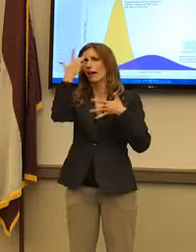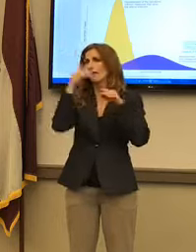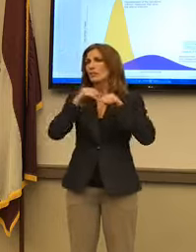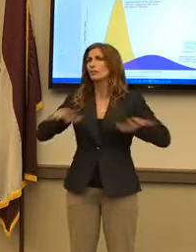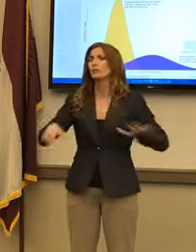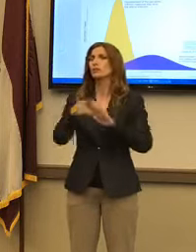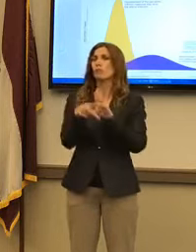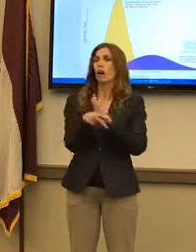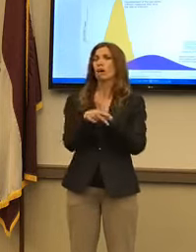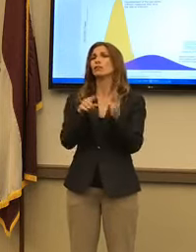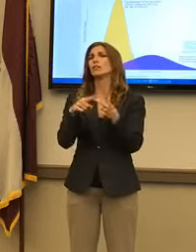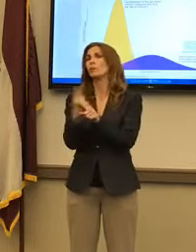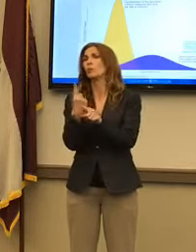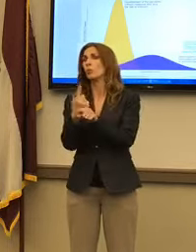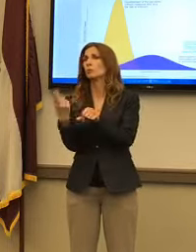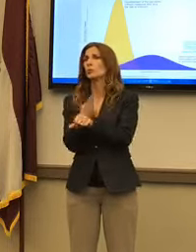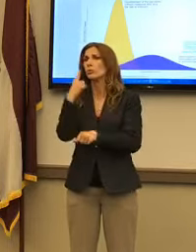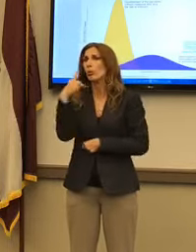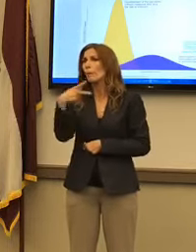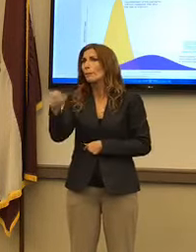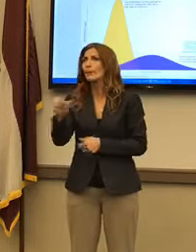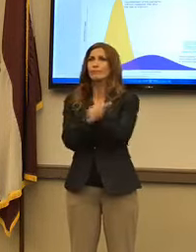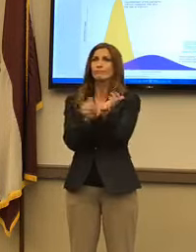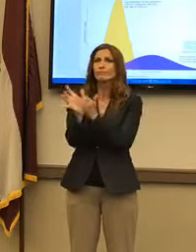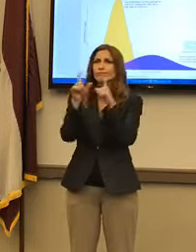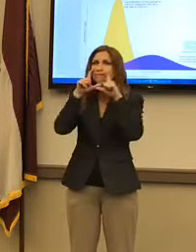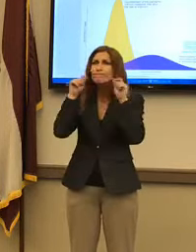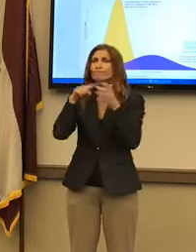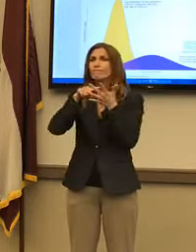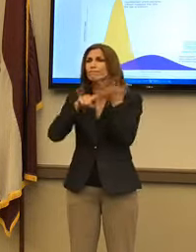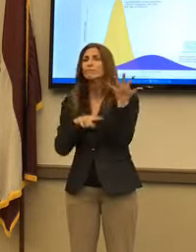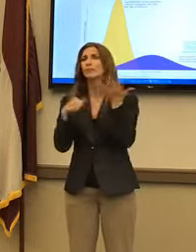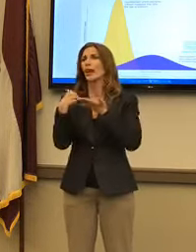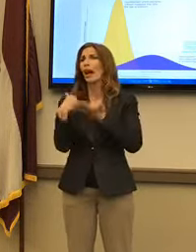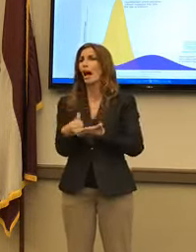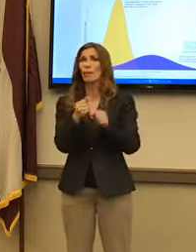appropriate use of personal protective equipment and helping to ensure that the